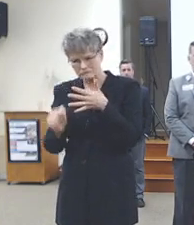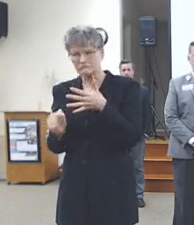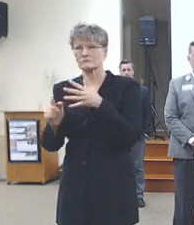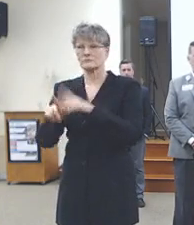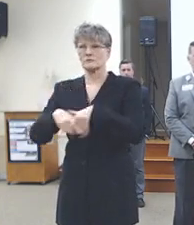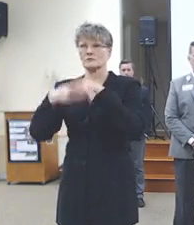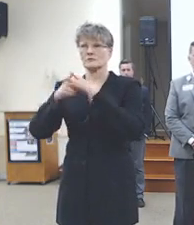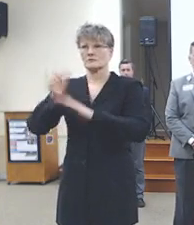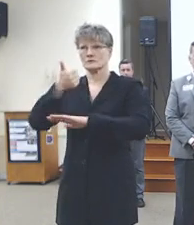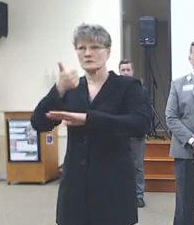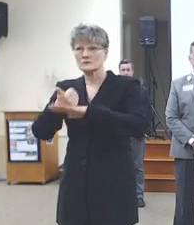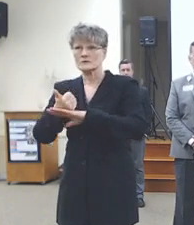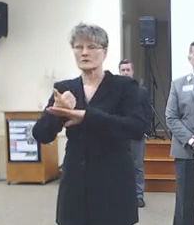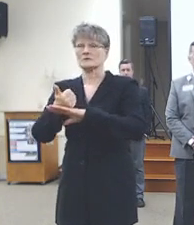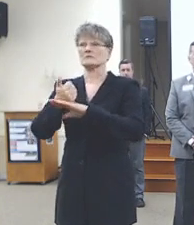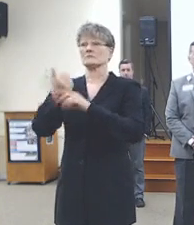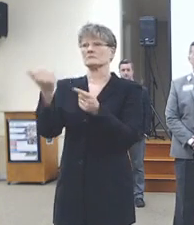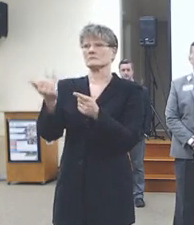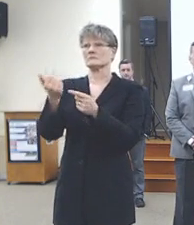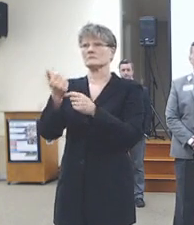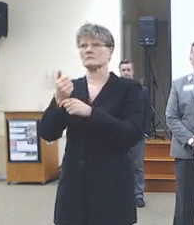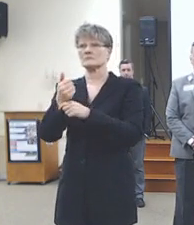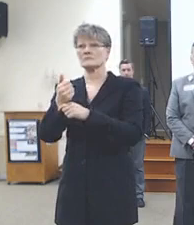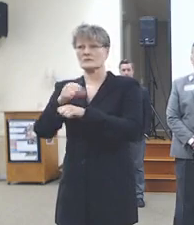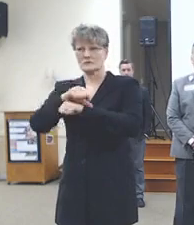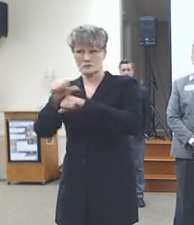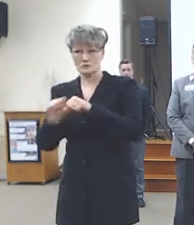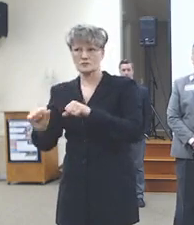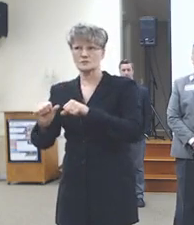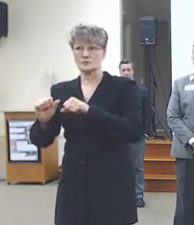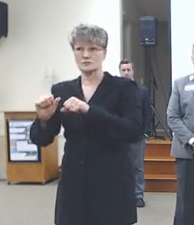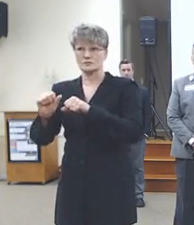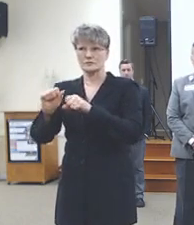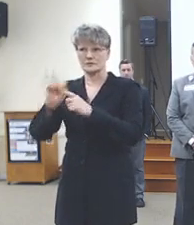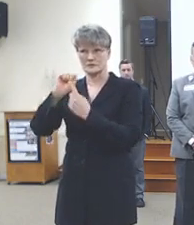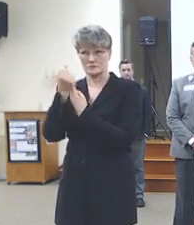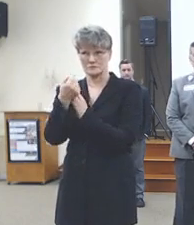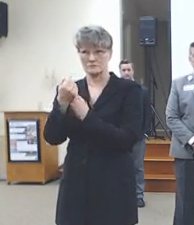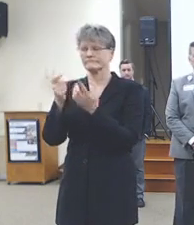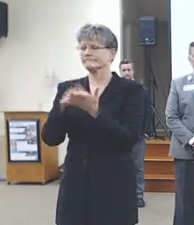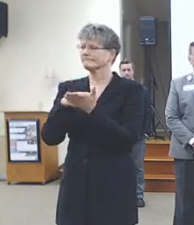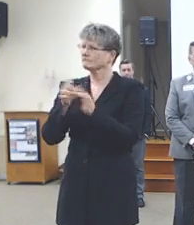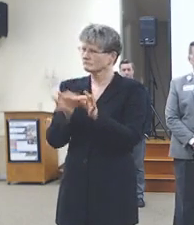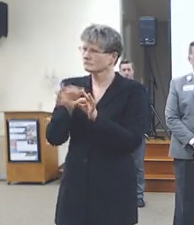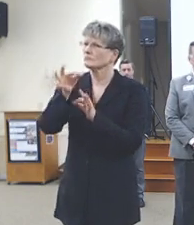week and into next. We've postponed those cases that that can be postponed. So,